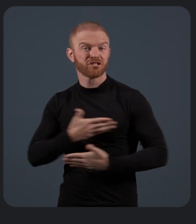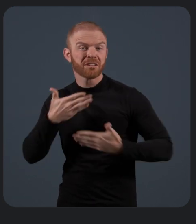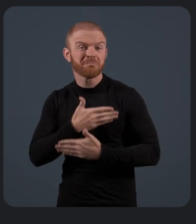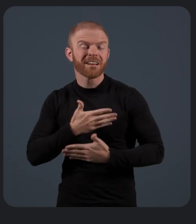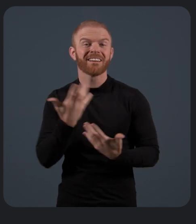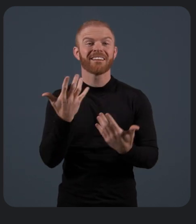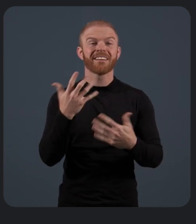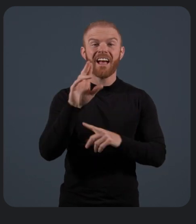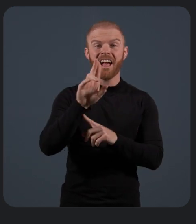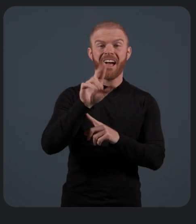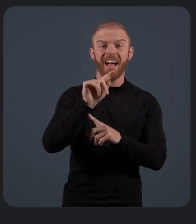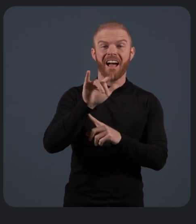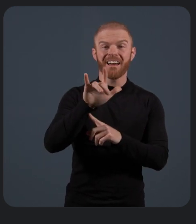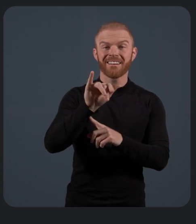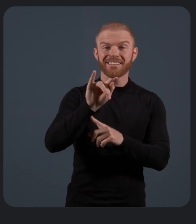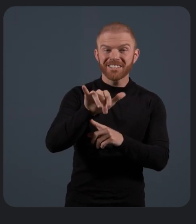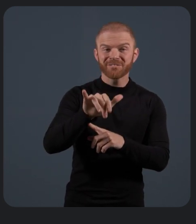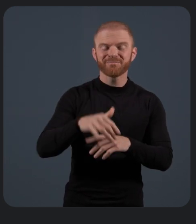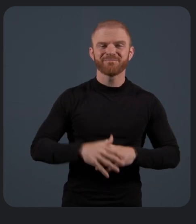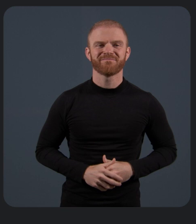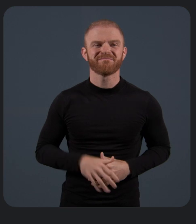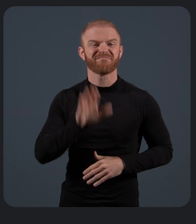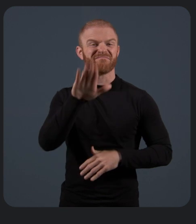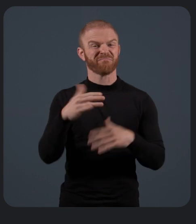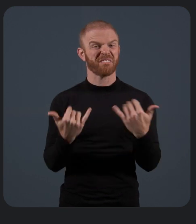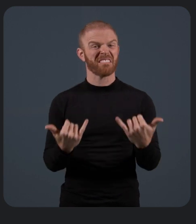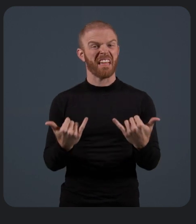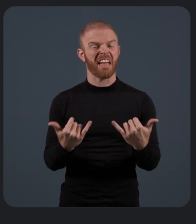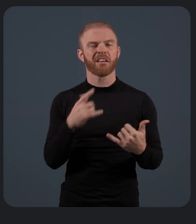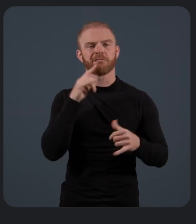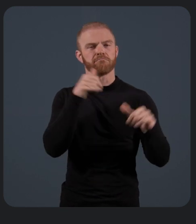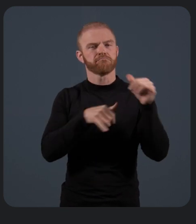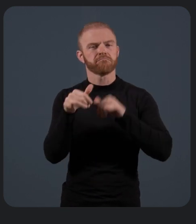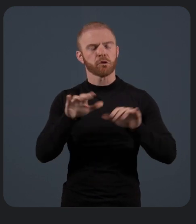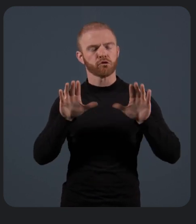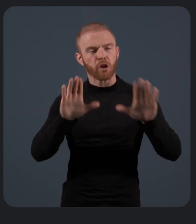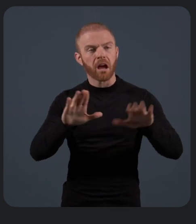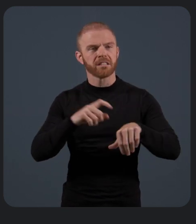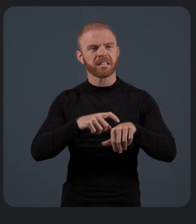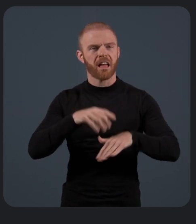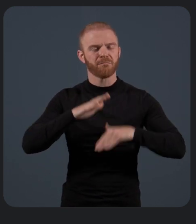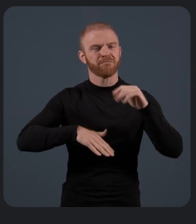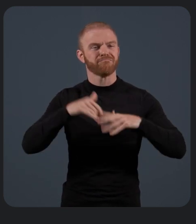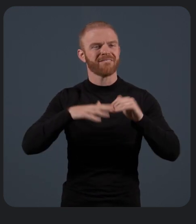entertainment, and utility. Now is a great time to start building